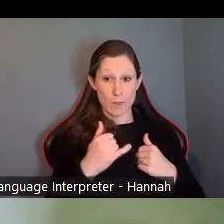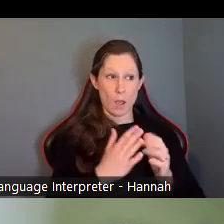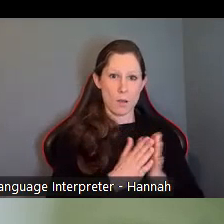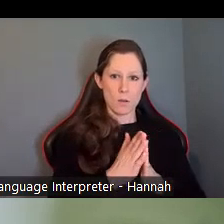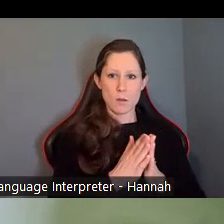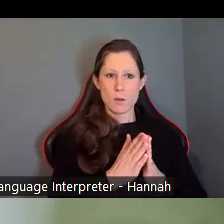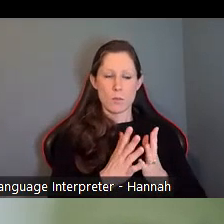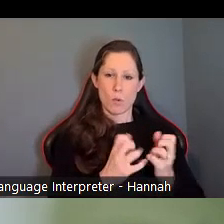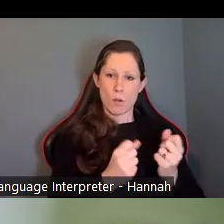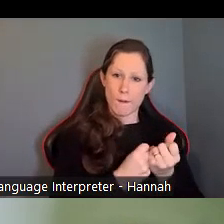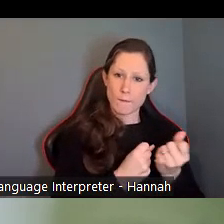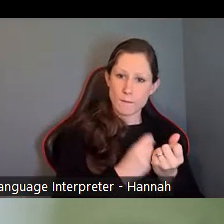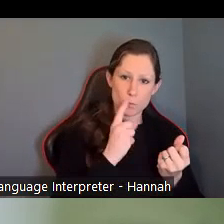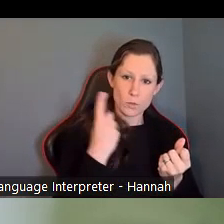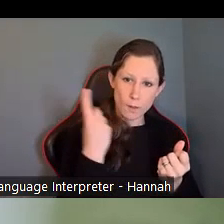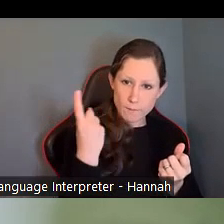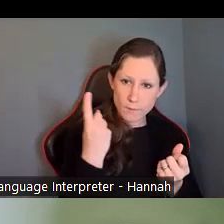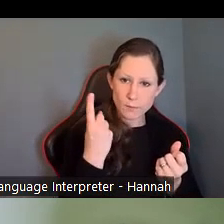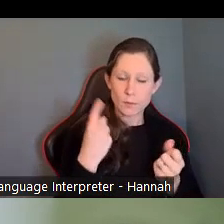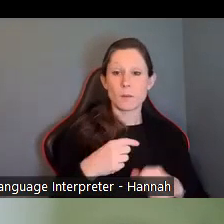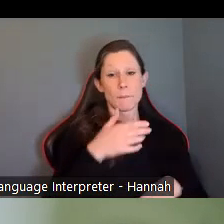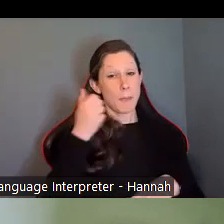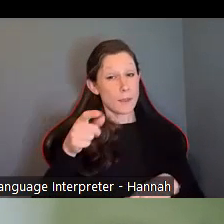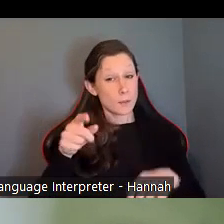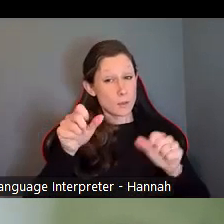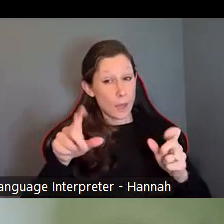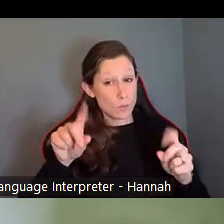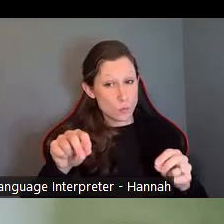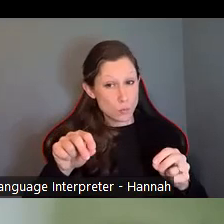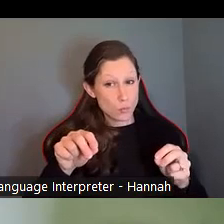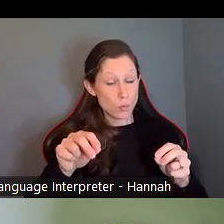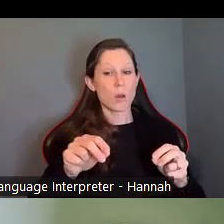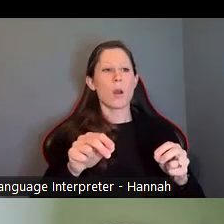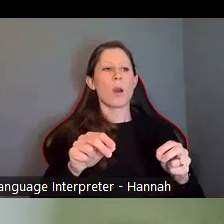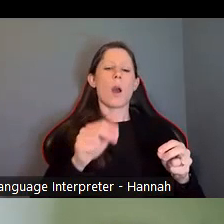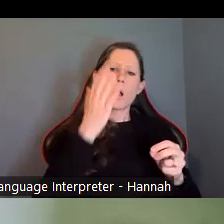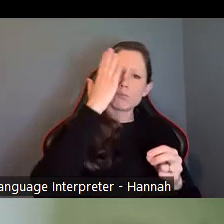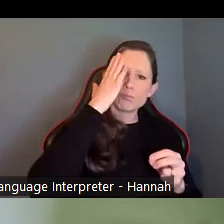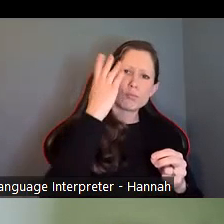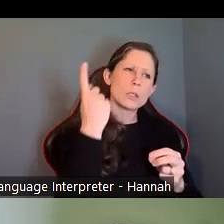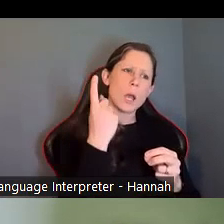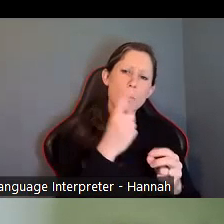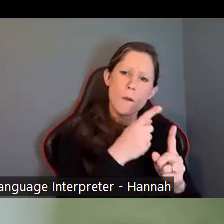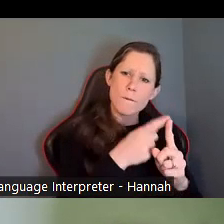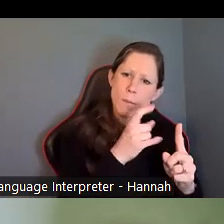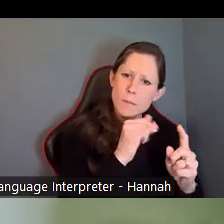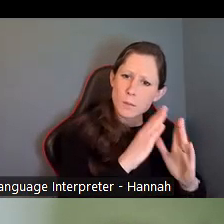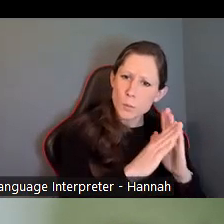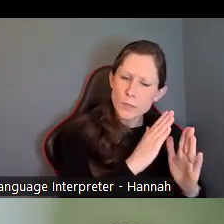something, the best thing you can do is get to know somebody from that community and get to know them well.